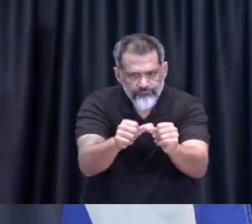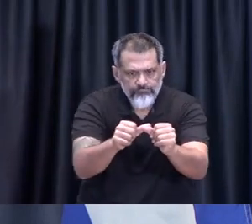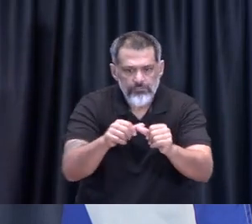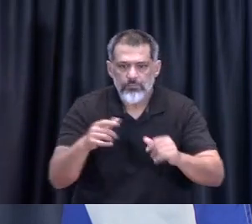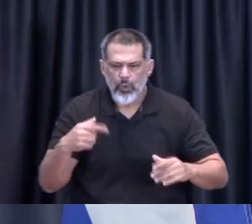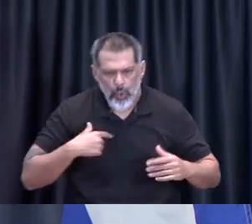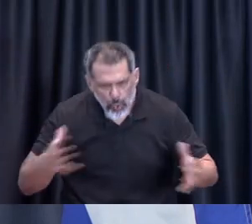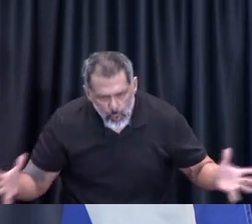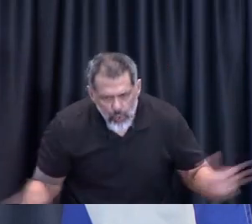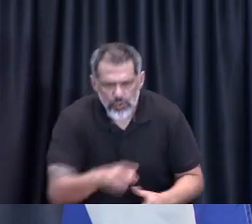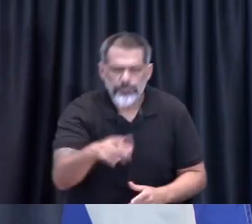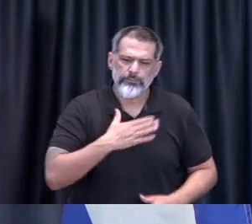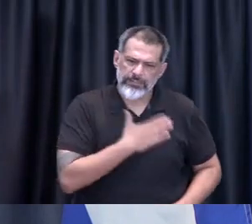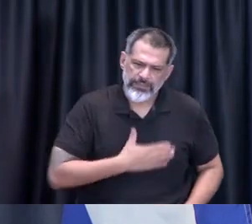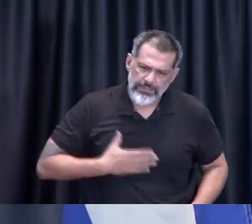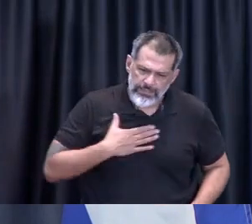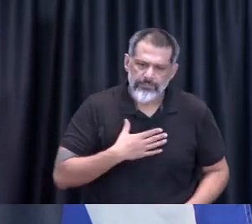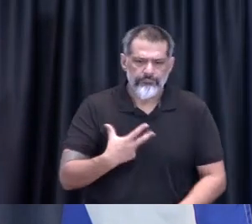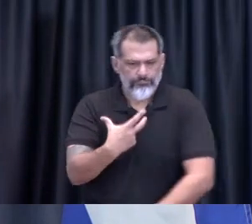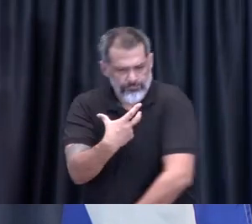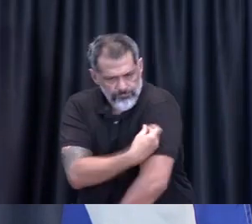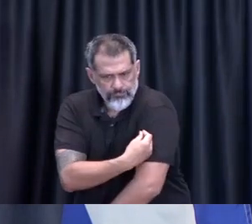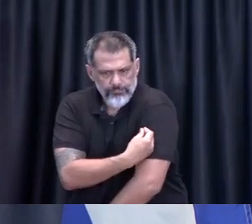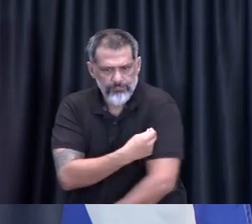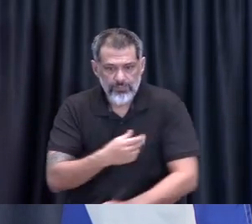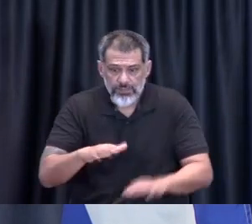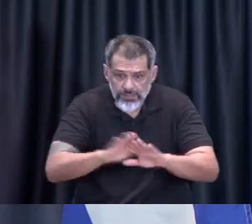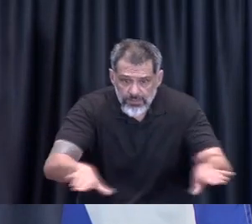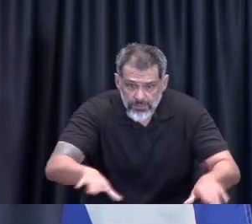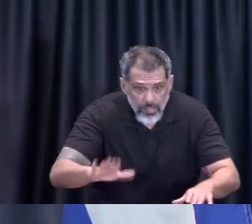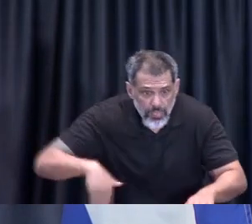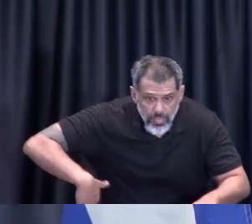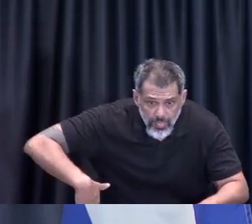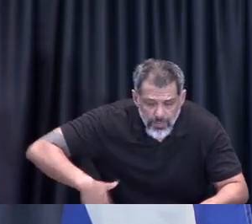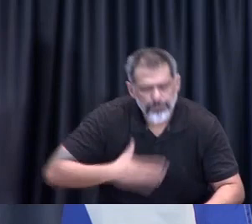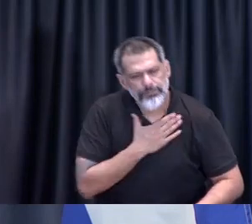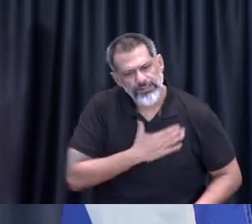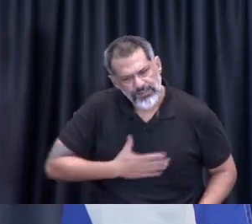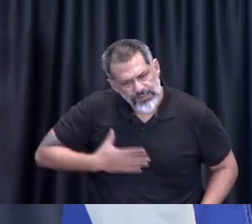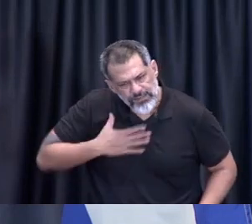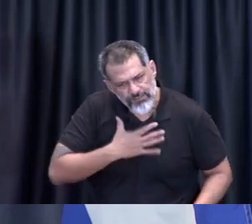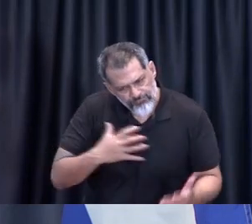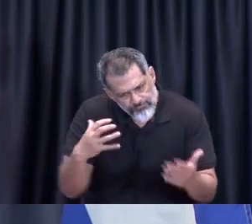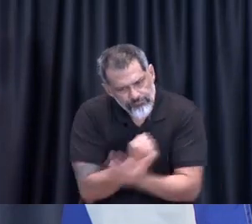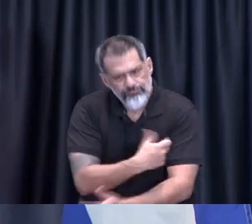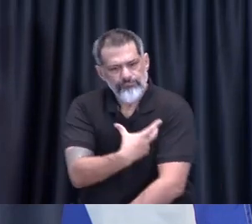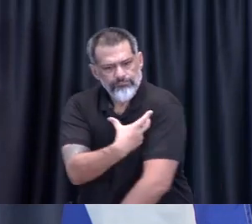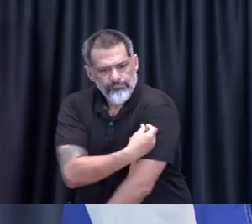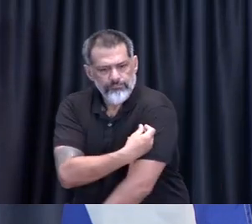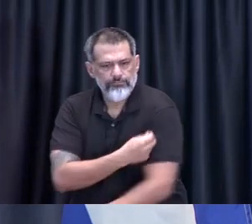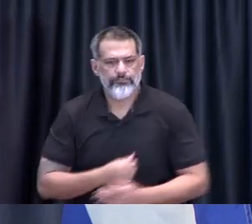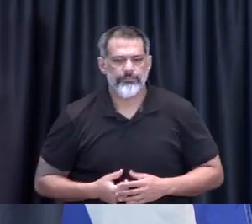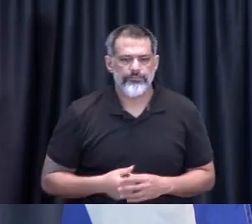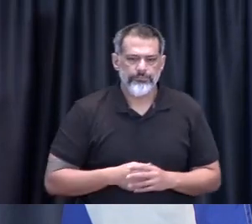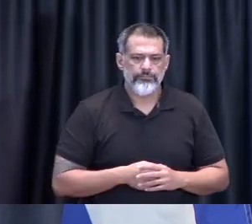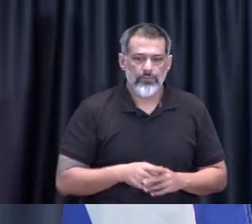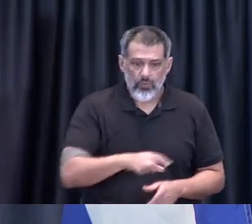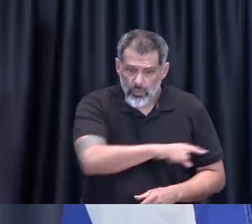vaccinated. If your children are not yet vaccinated, please get them vaccinated. If you are vaccinated, perhaps you